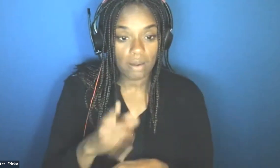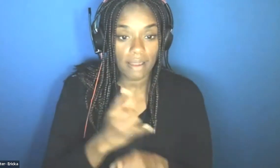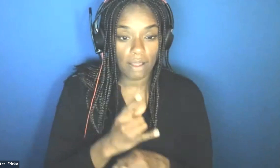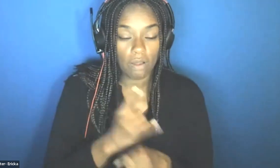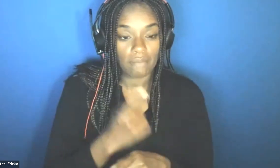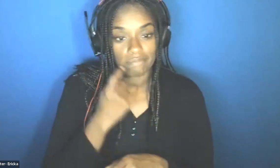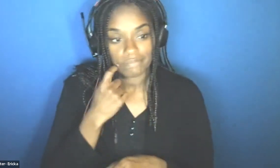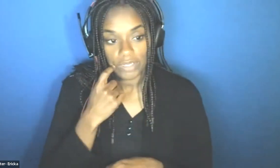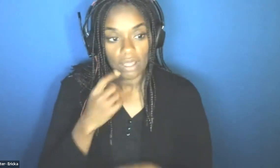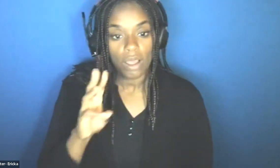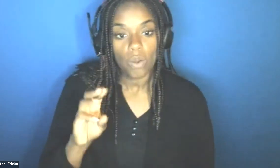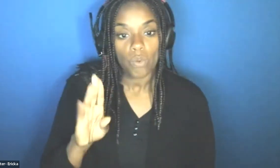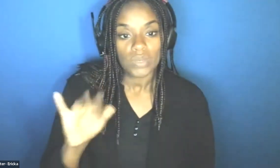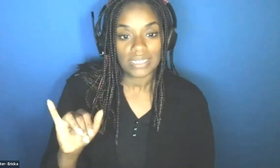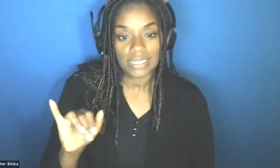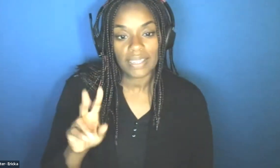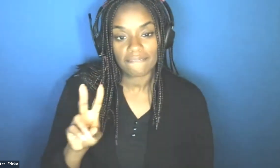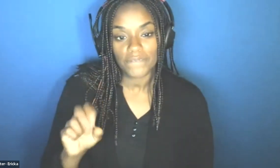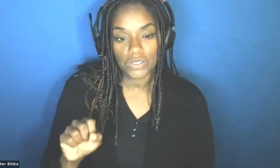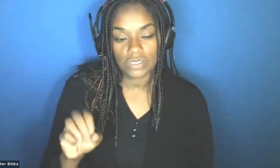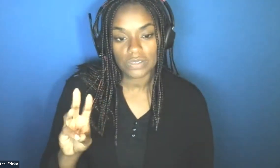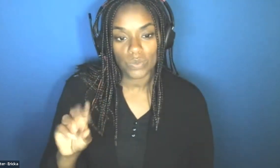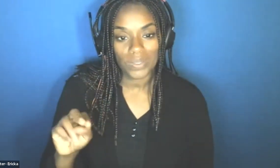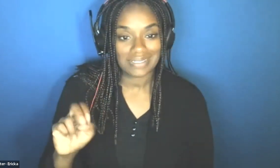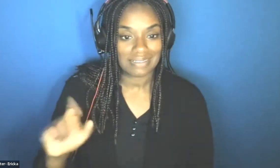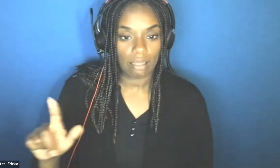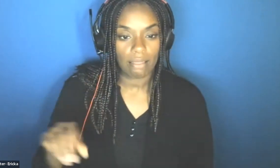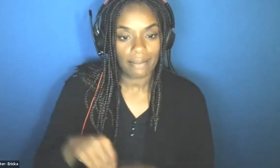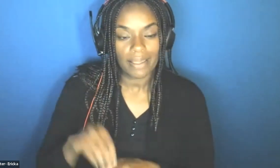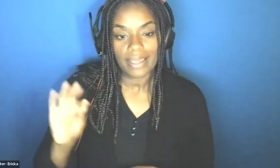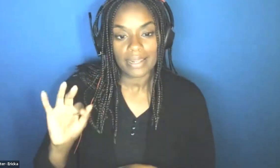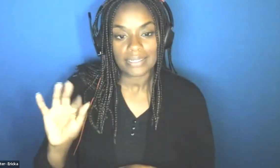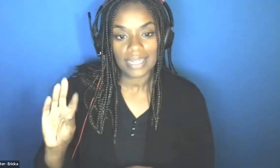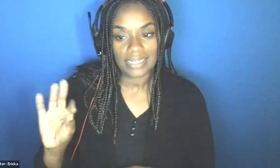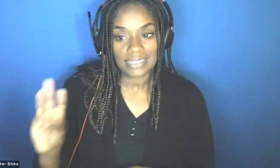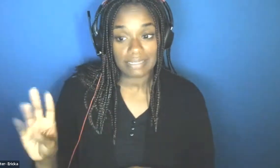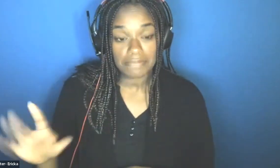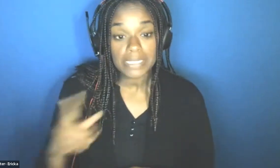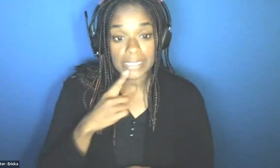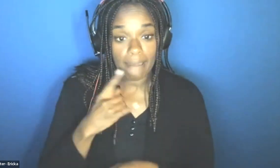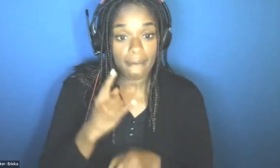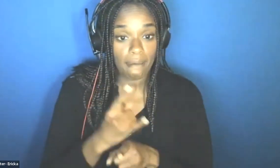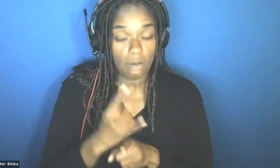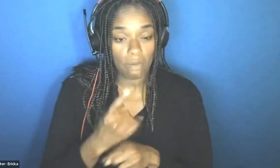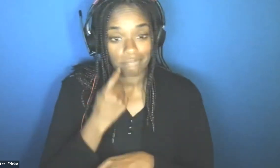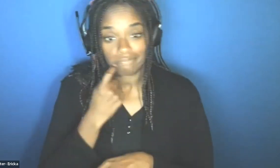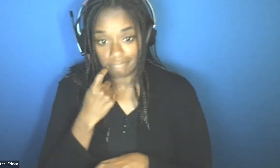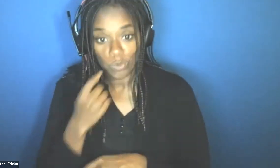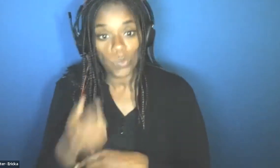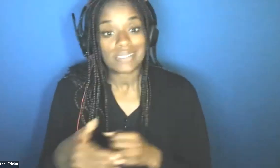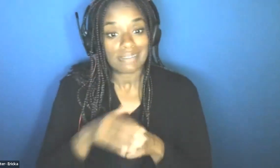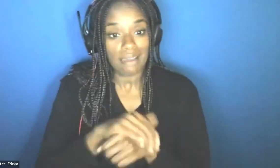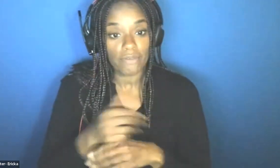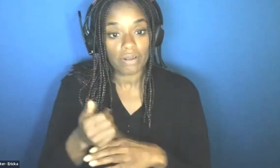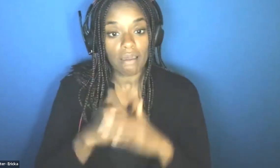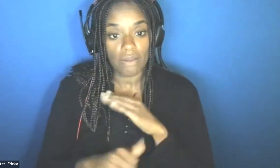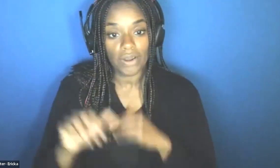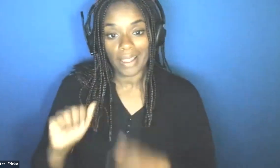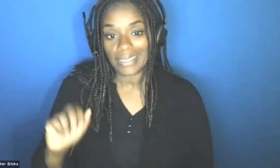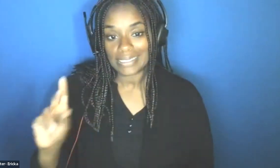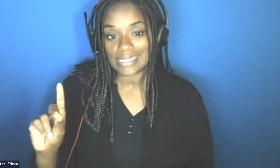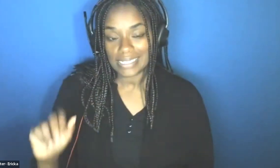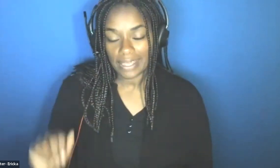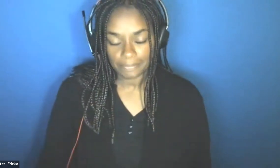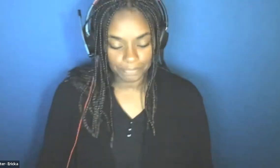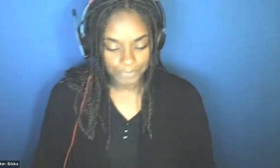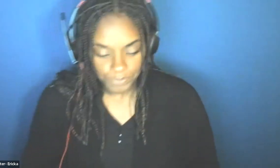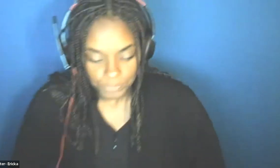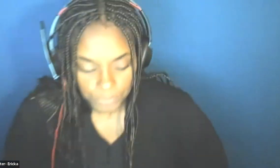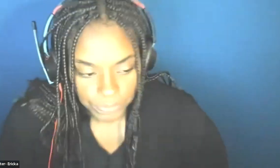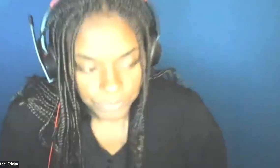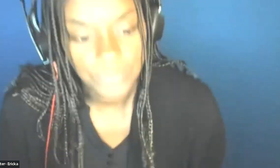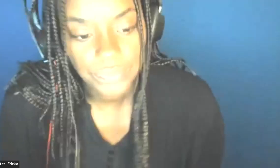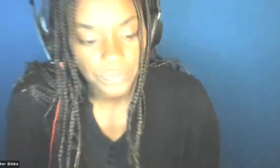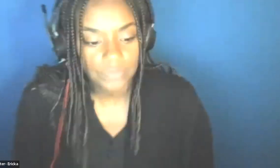And there are several court cases that have ruled in favor of this immediate protection.